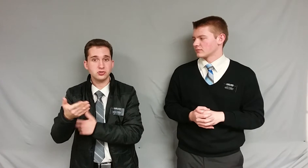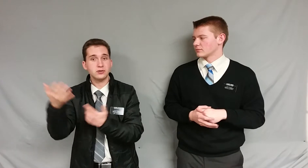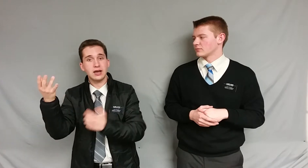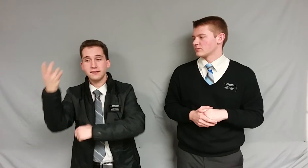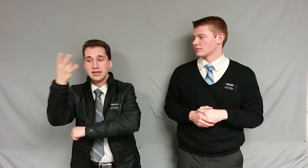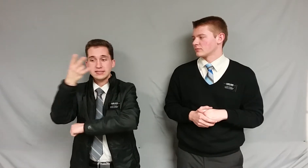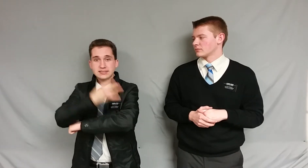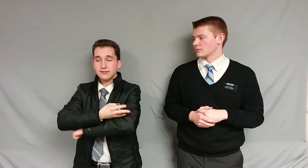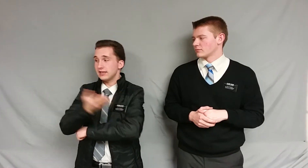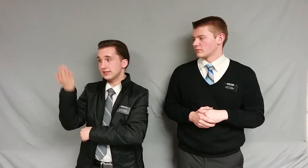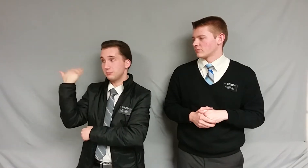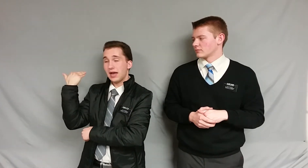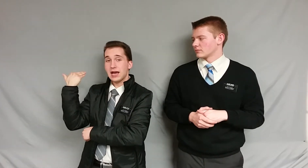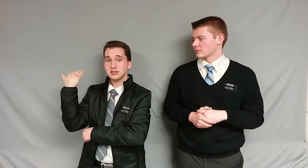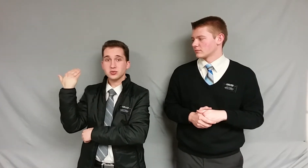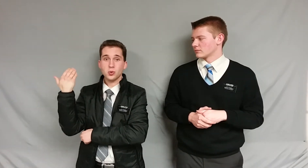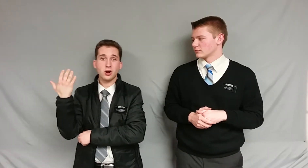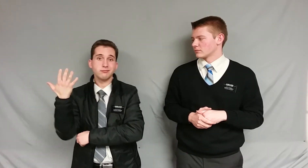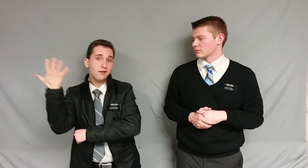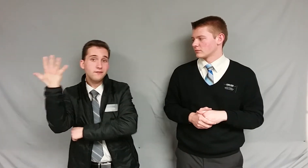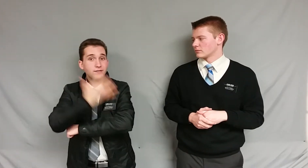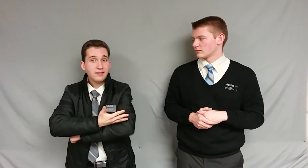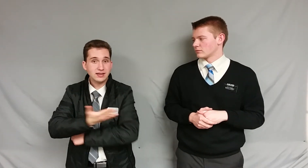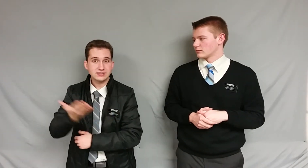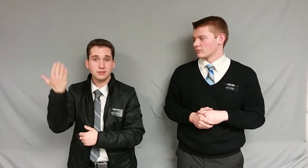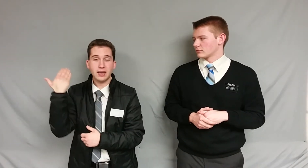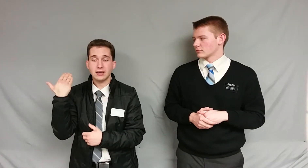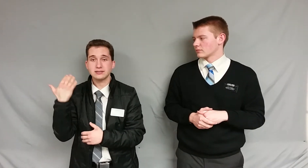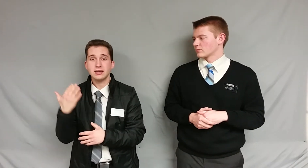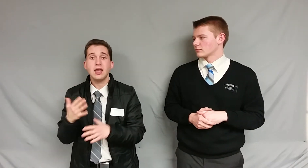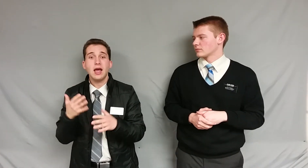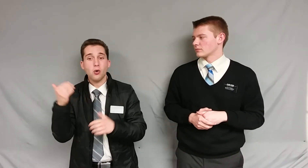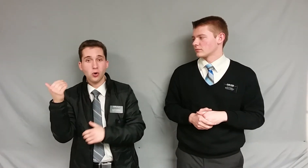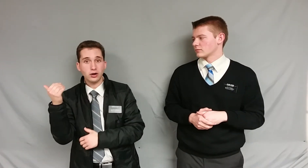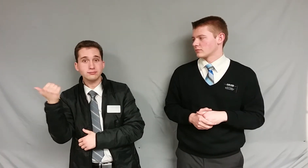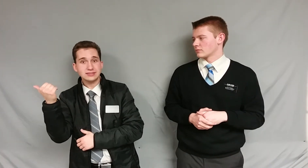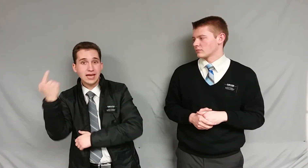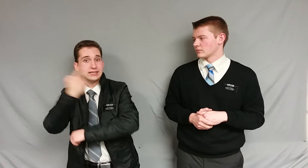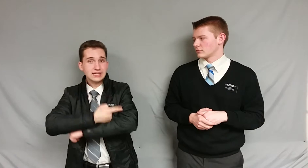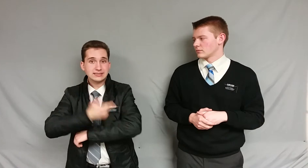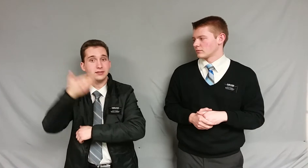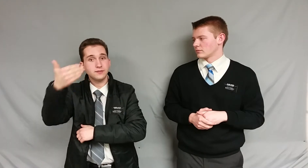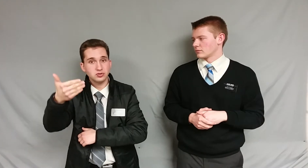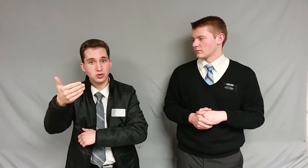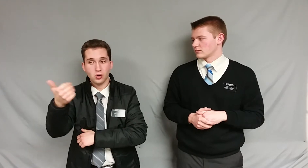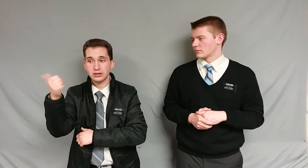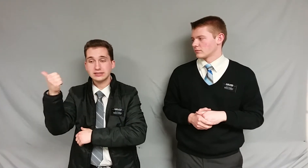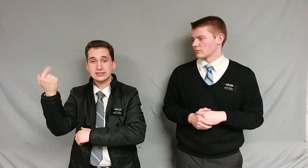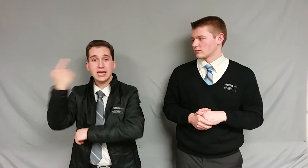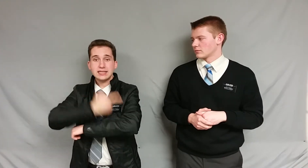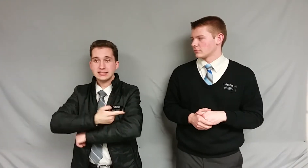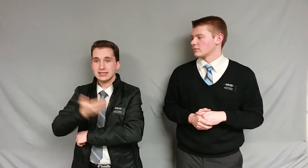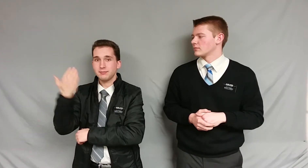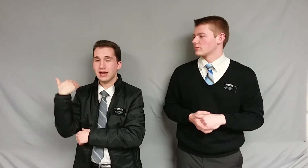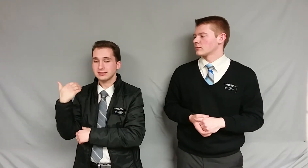You can have SEVEN-DAYS PAST or FIVE-DAYS PAST. Or, TEN DAYS FUTURE or TEN DAYS PAST.